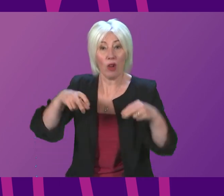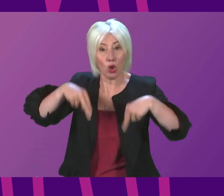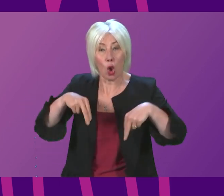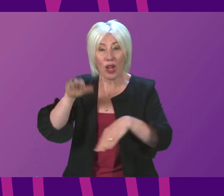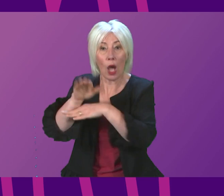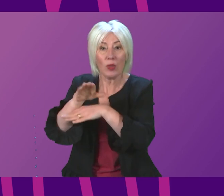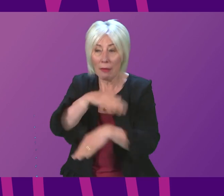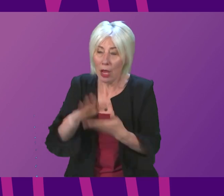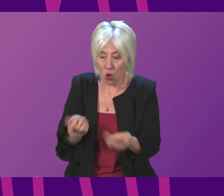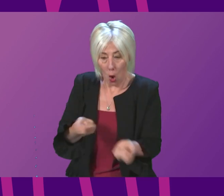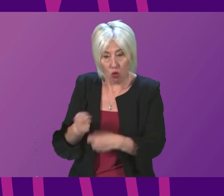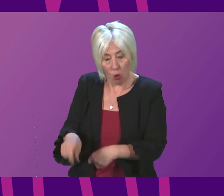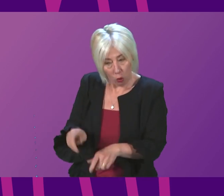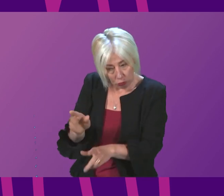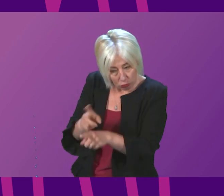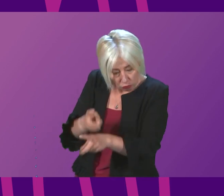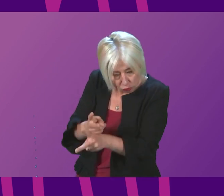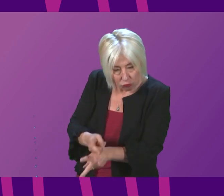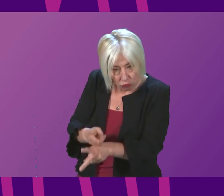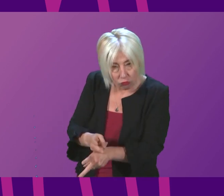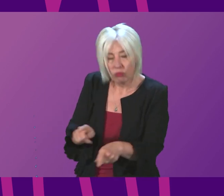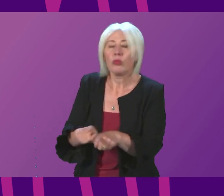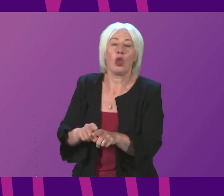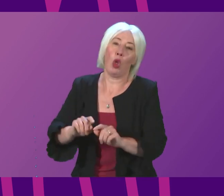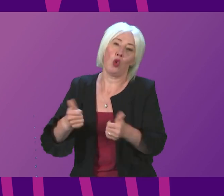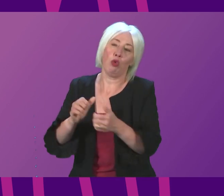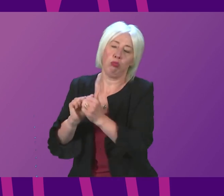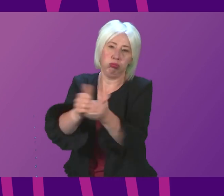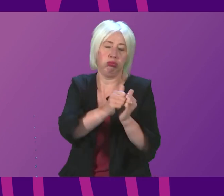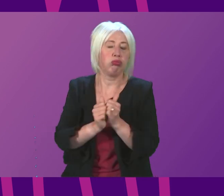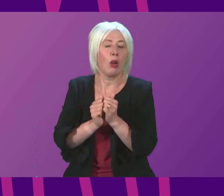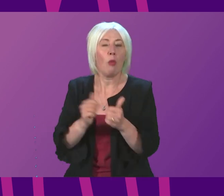Will she also join me in commending the vital work of the Scottish partnership against rural crime?